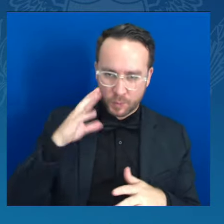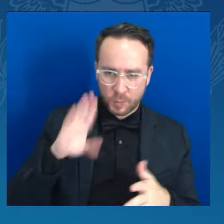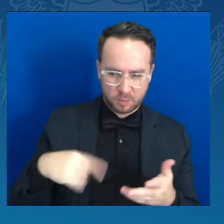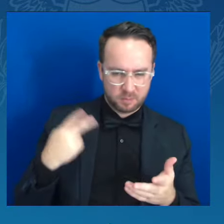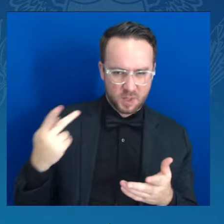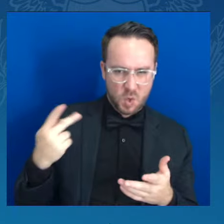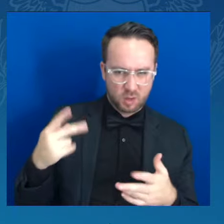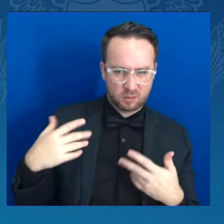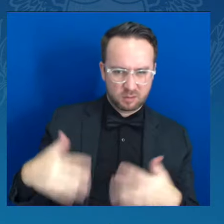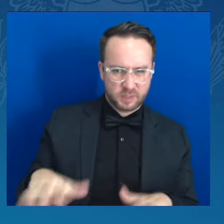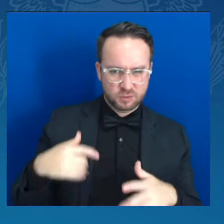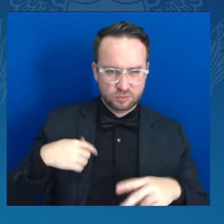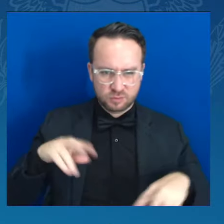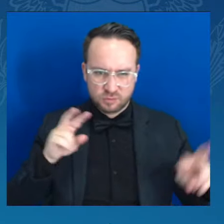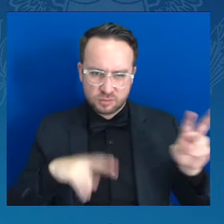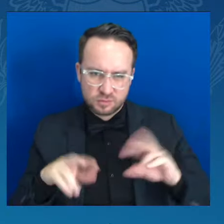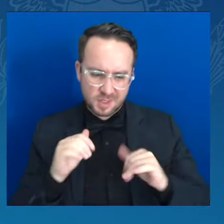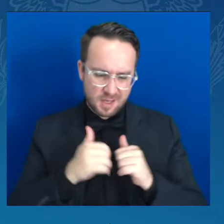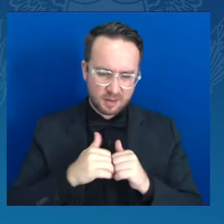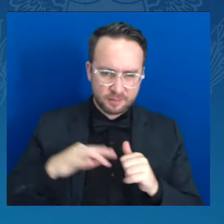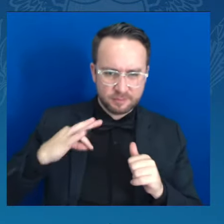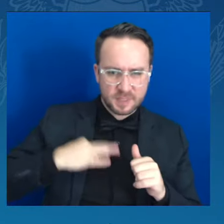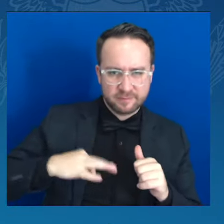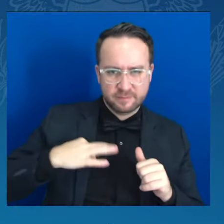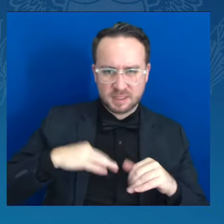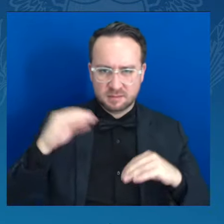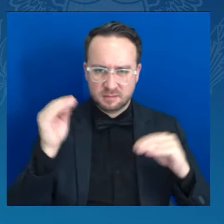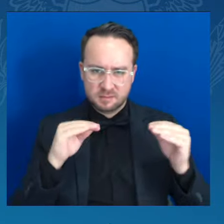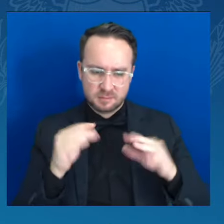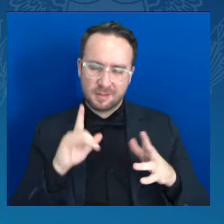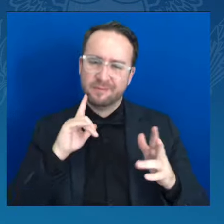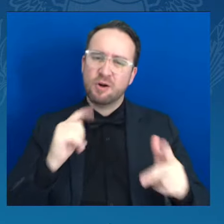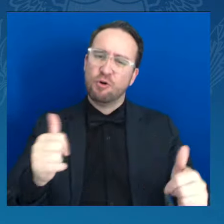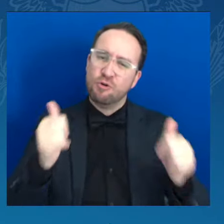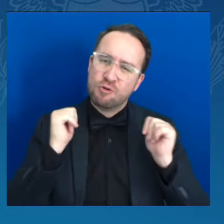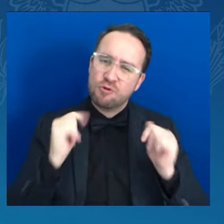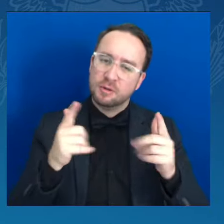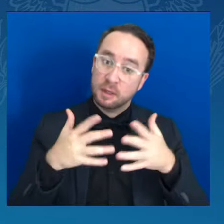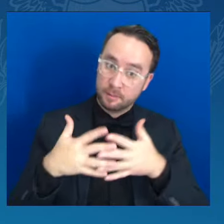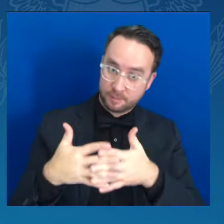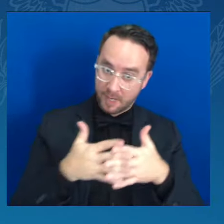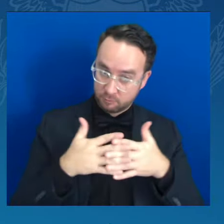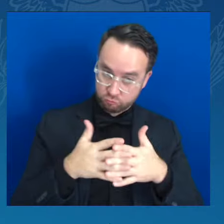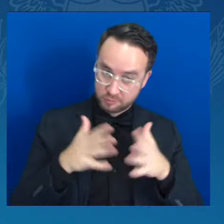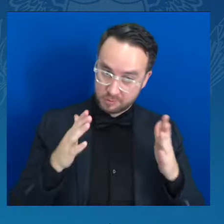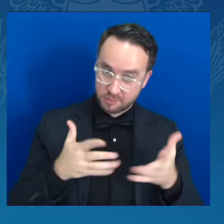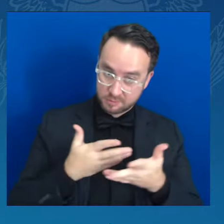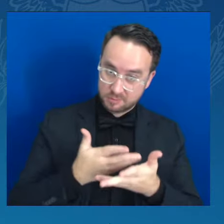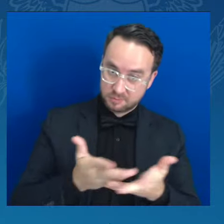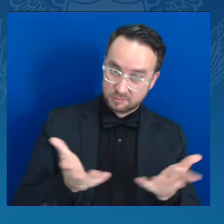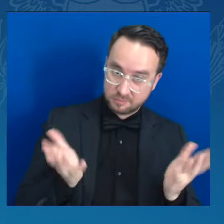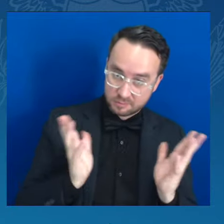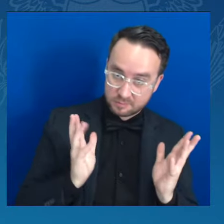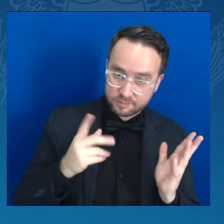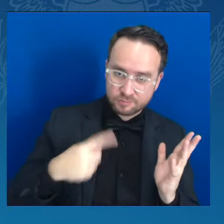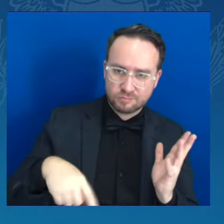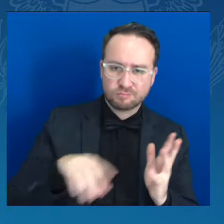a whole of Commerce approach to help ensure that the U.S. space industry is able to compete globally and to achieve our national goals.